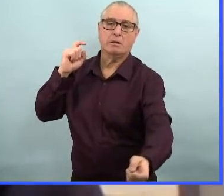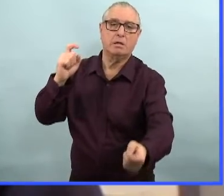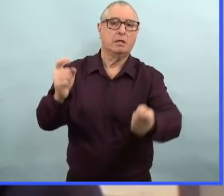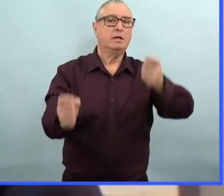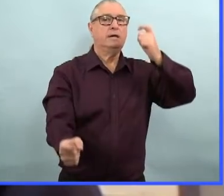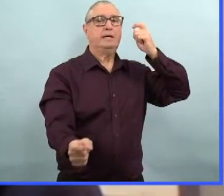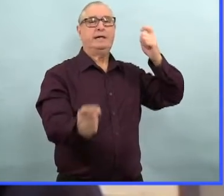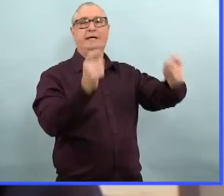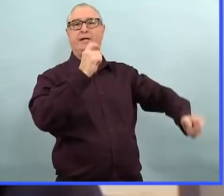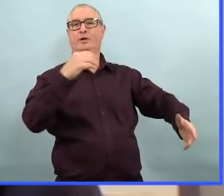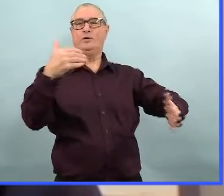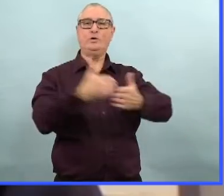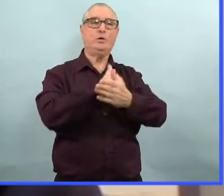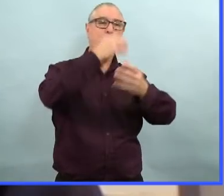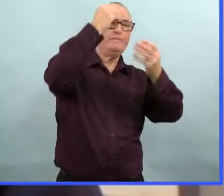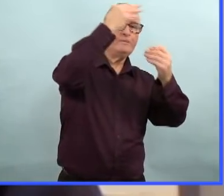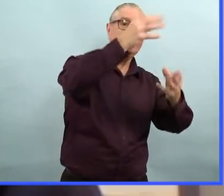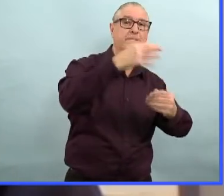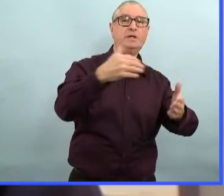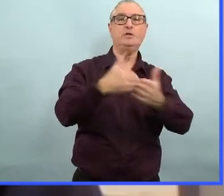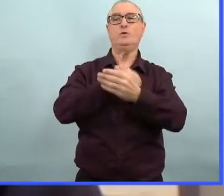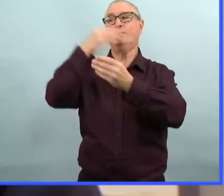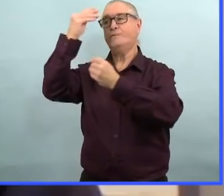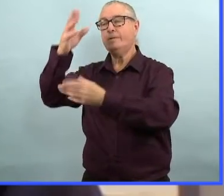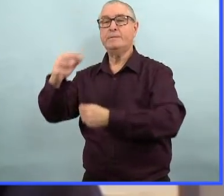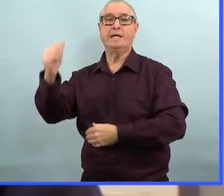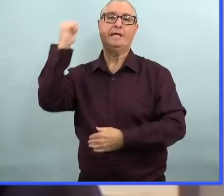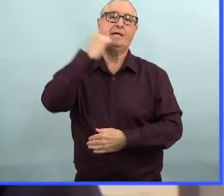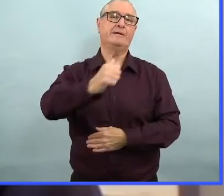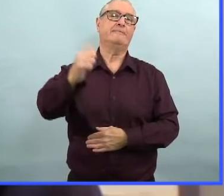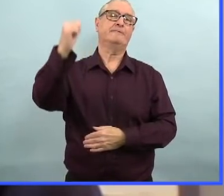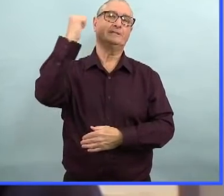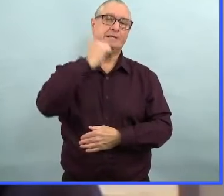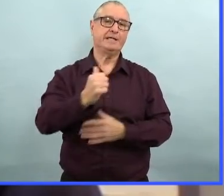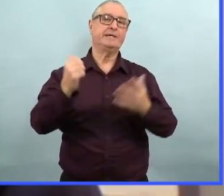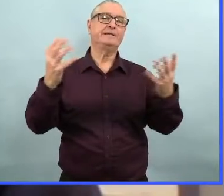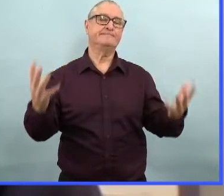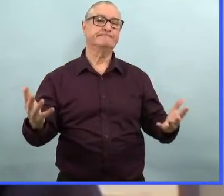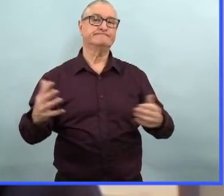you know ideally we would love to have a solid answer for what two weeks from now looks like